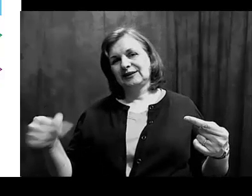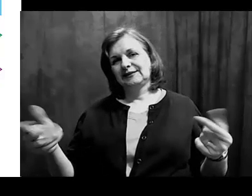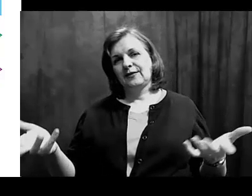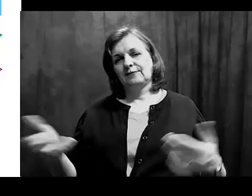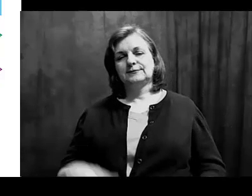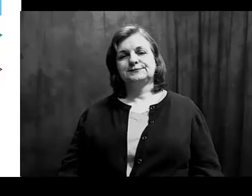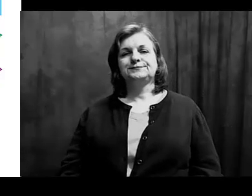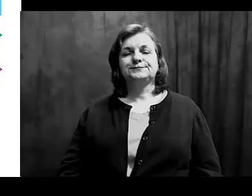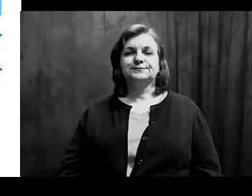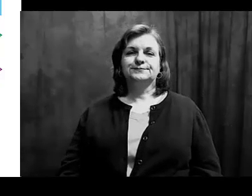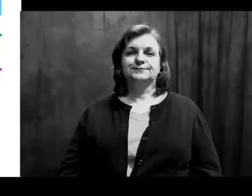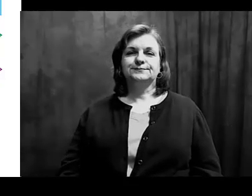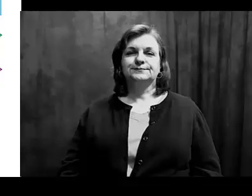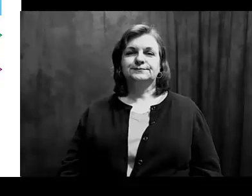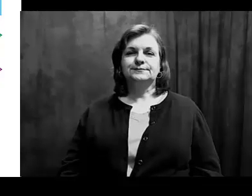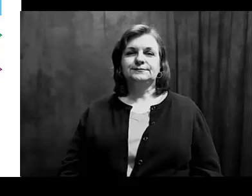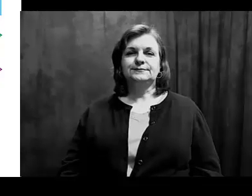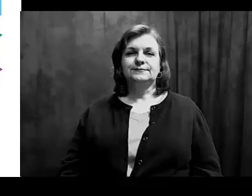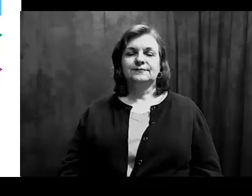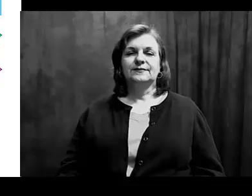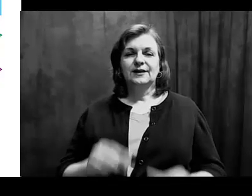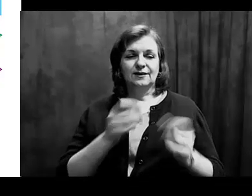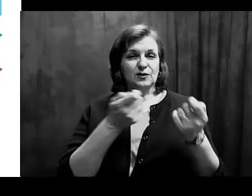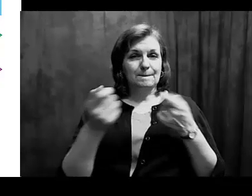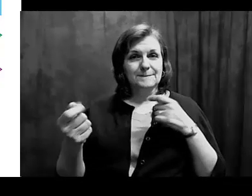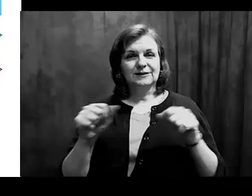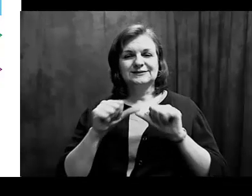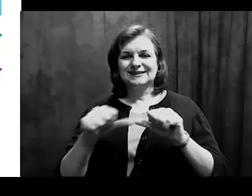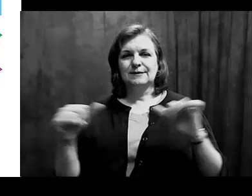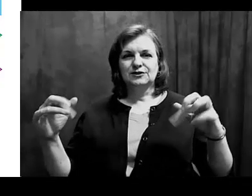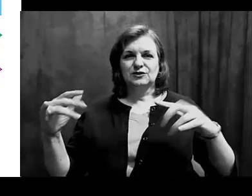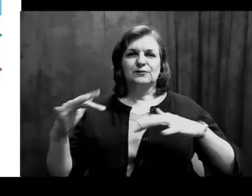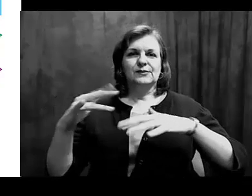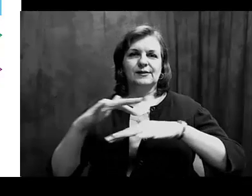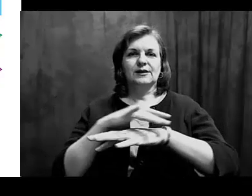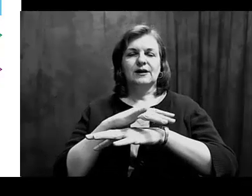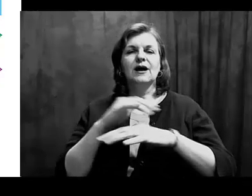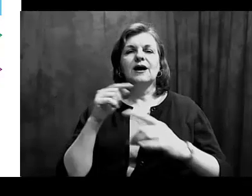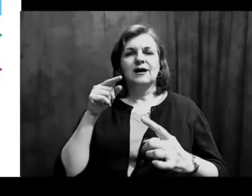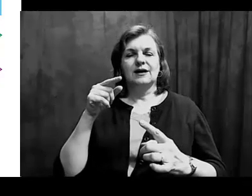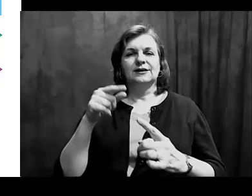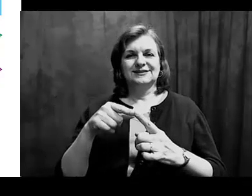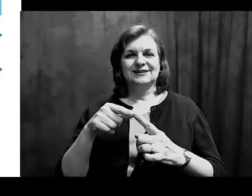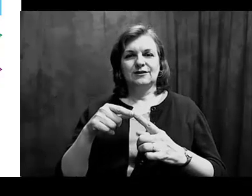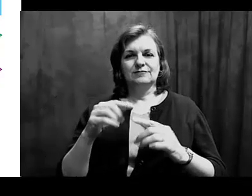movement you have to keep in mind that a cell is a fluid or moving environment